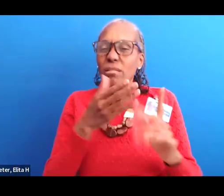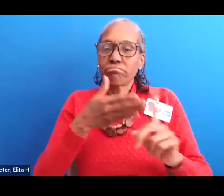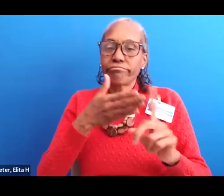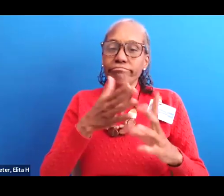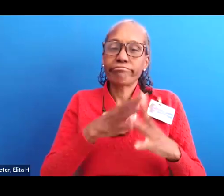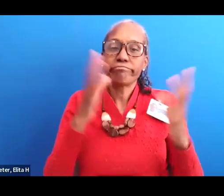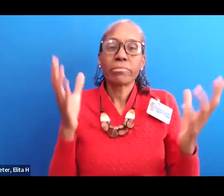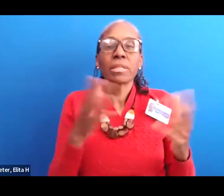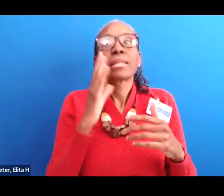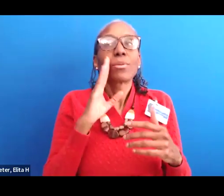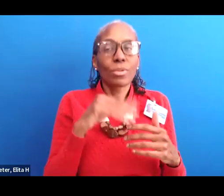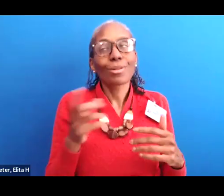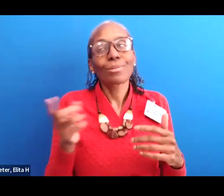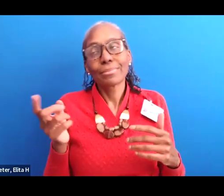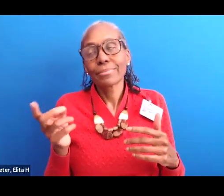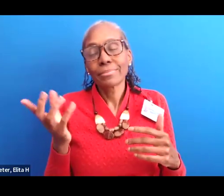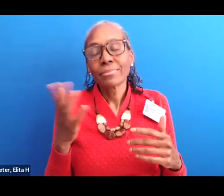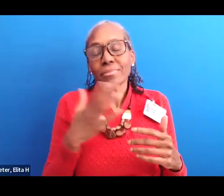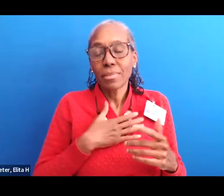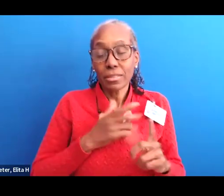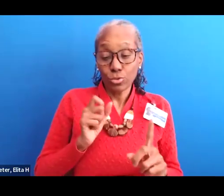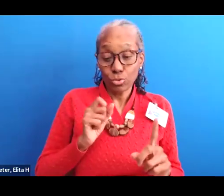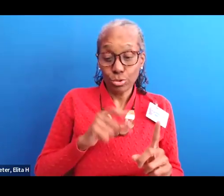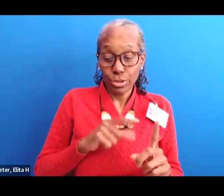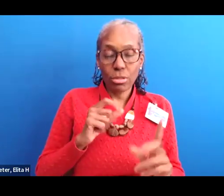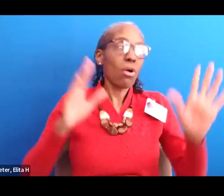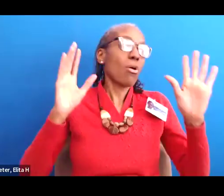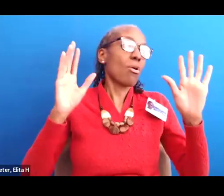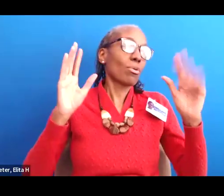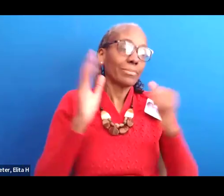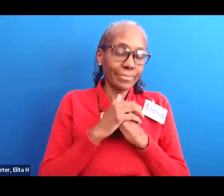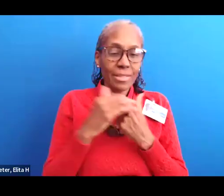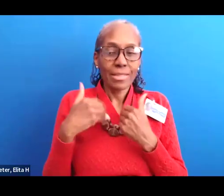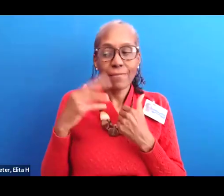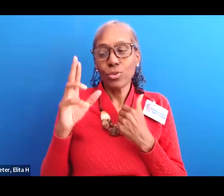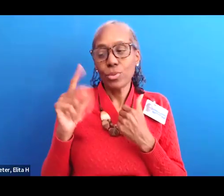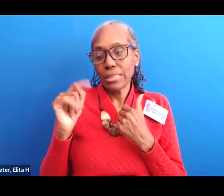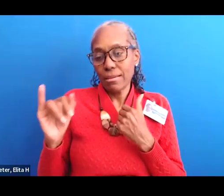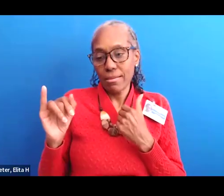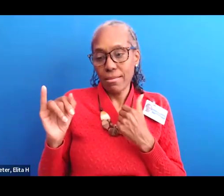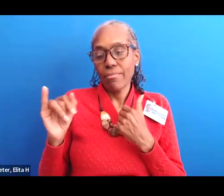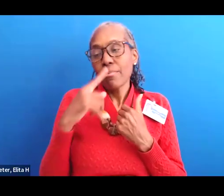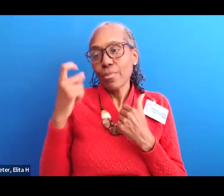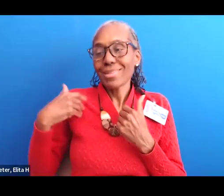know that they, that could be their trigger, that they'll know, “Oh, I have a urinary tract infection” Because I have this sediment.